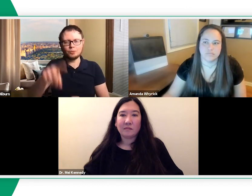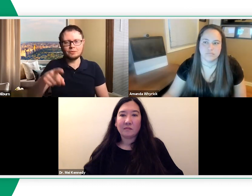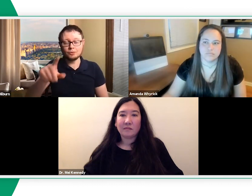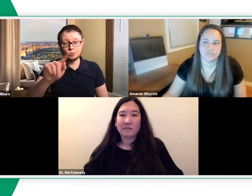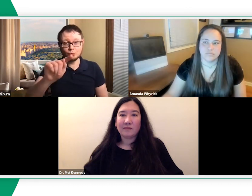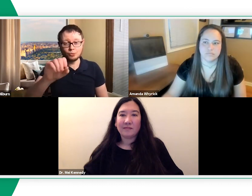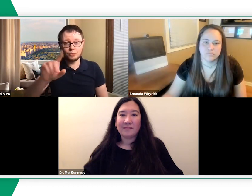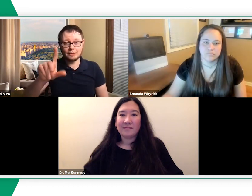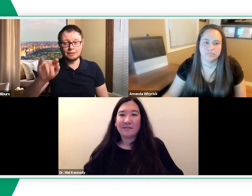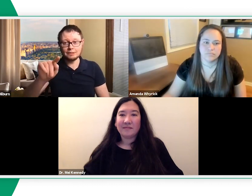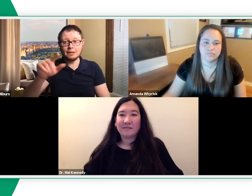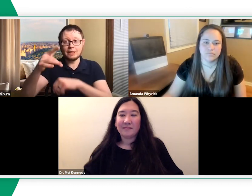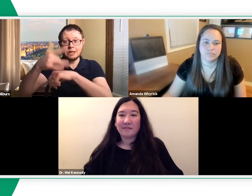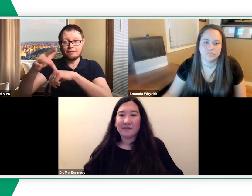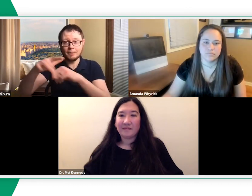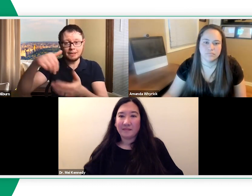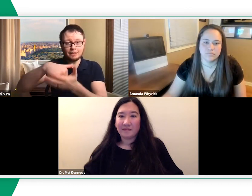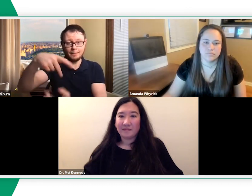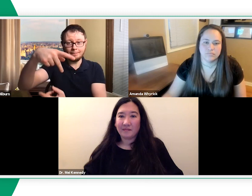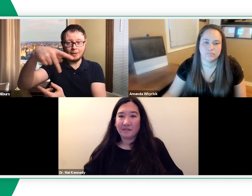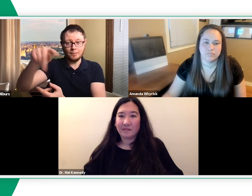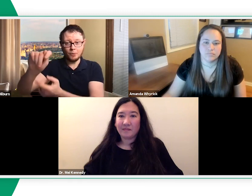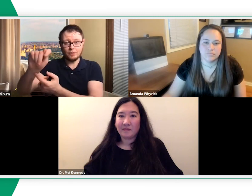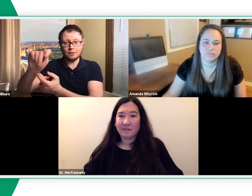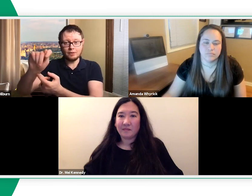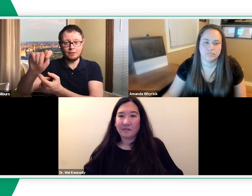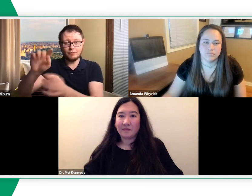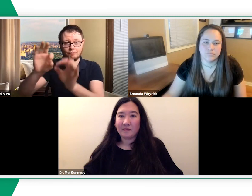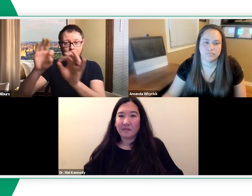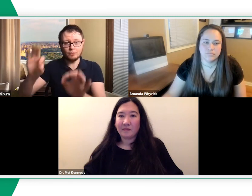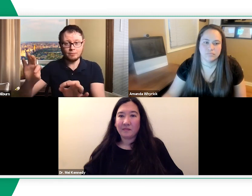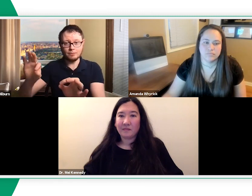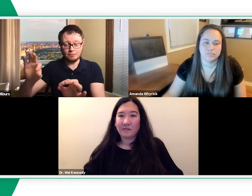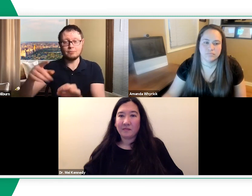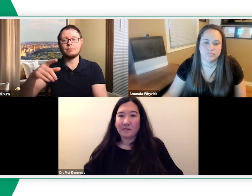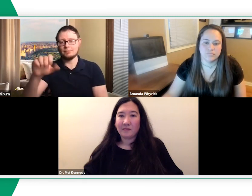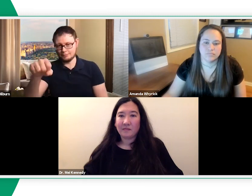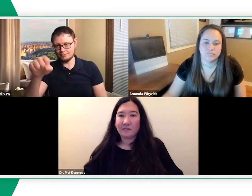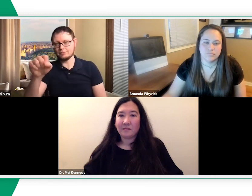Ah, fairly simple question: Is the toolkit available in PowerPoint format?